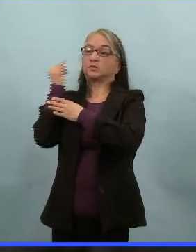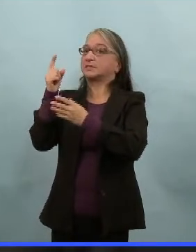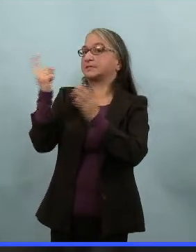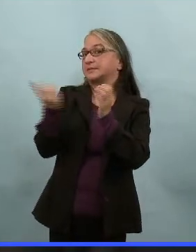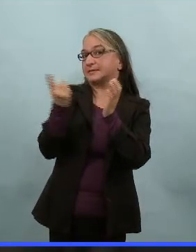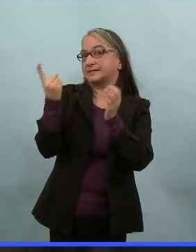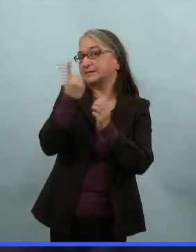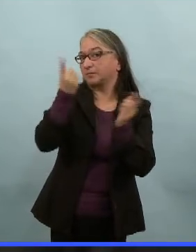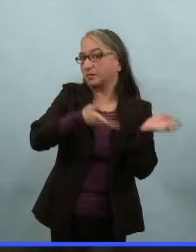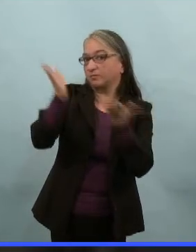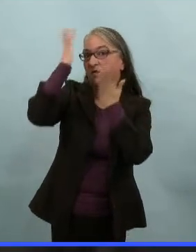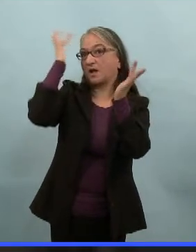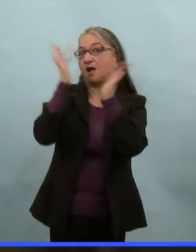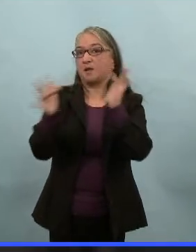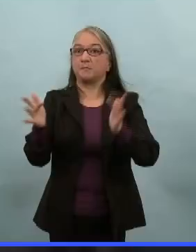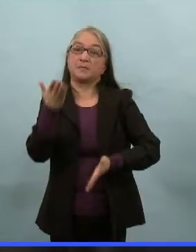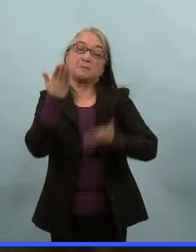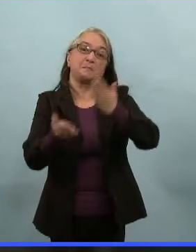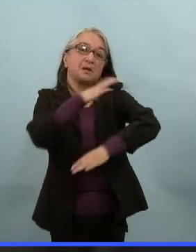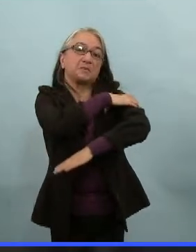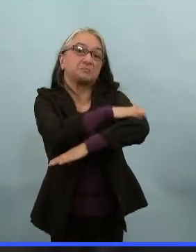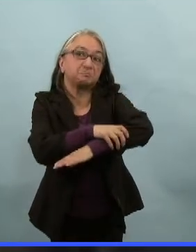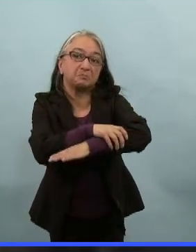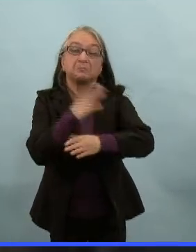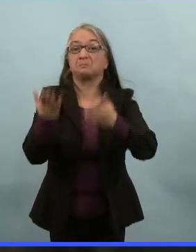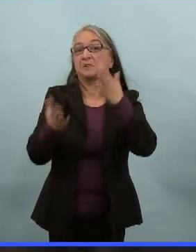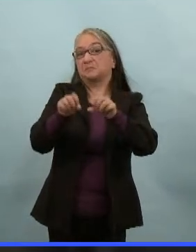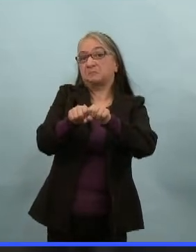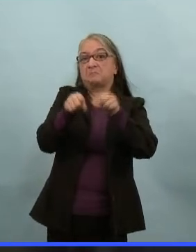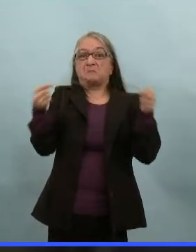done right away they would get tested and they would test positive recovery that would count